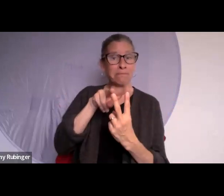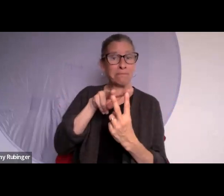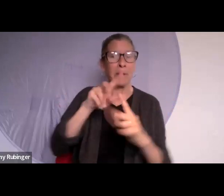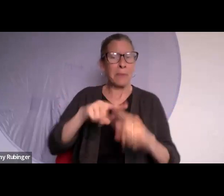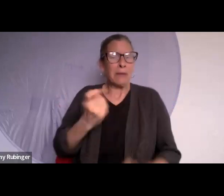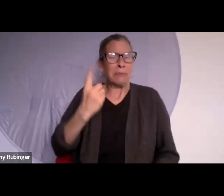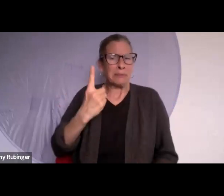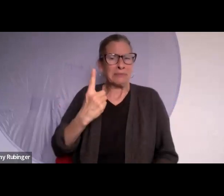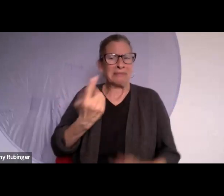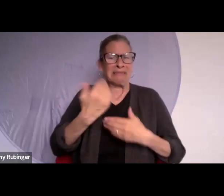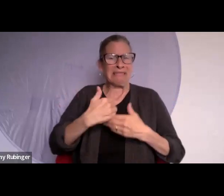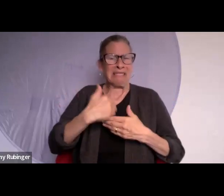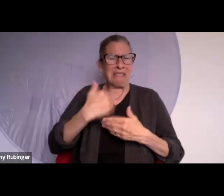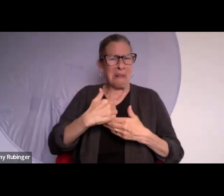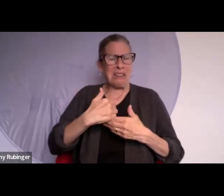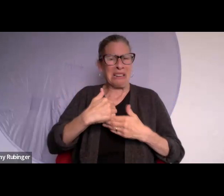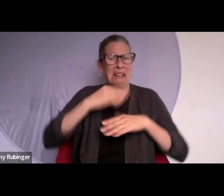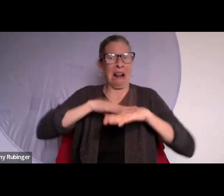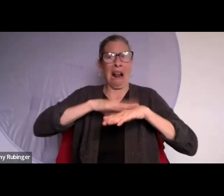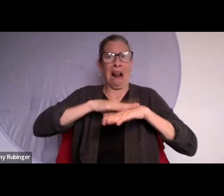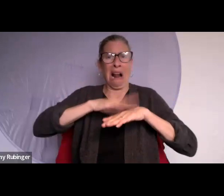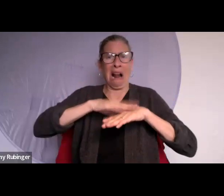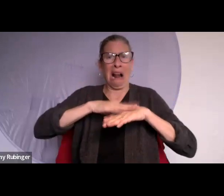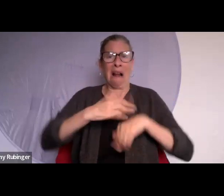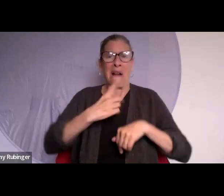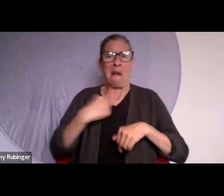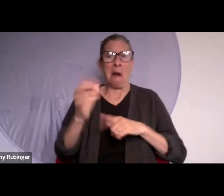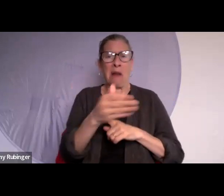your annoyance with getting alerts that tell you you need to